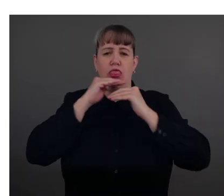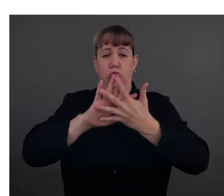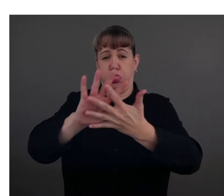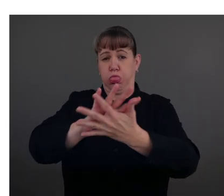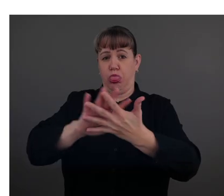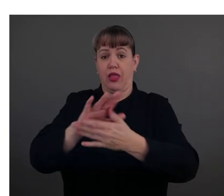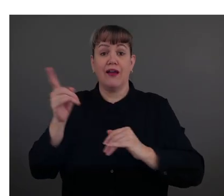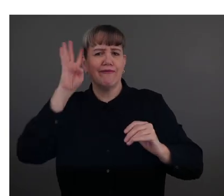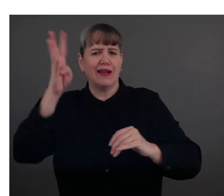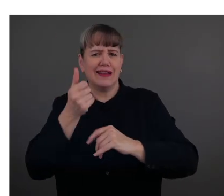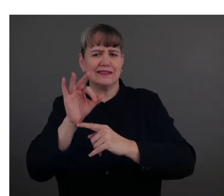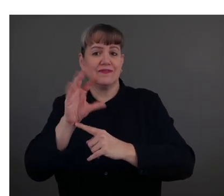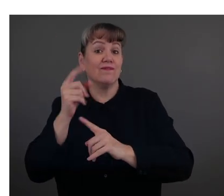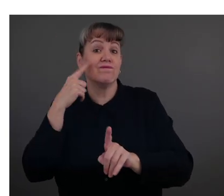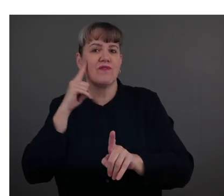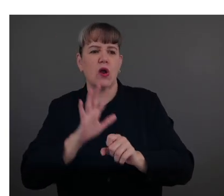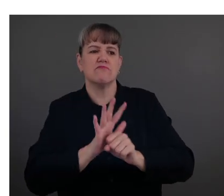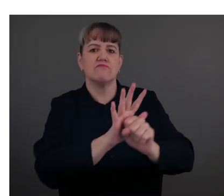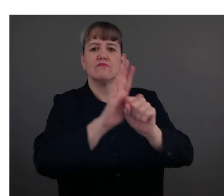the 1950s in order to push pharmaceutical products on children.